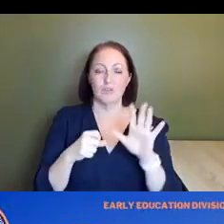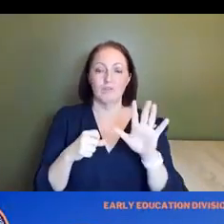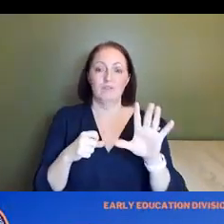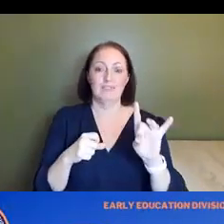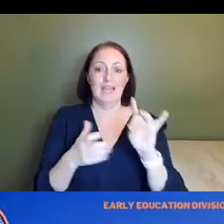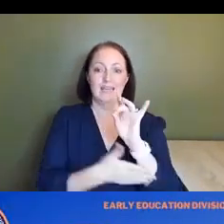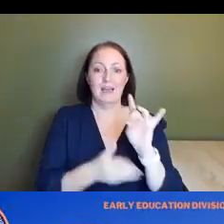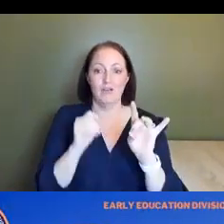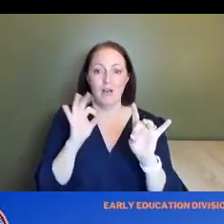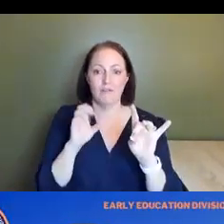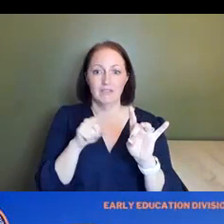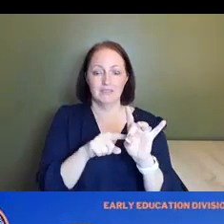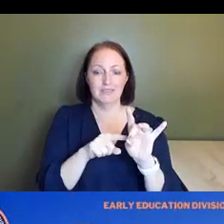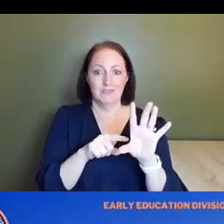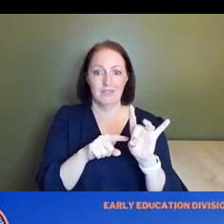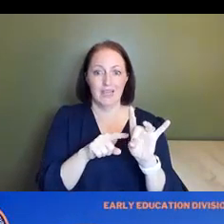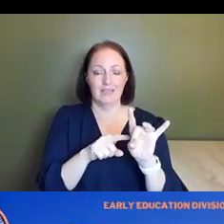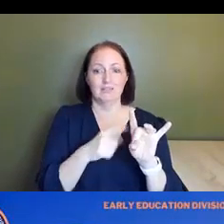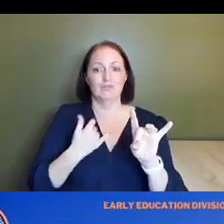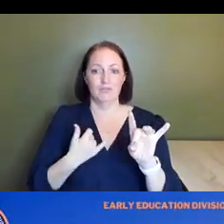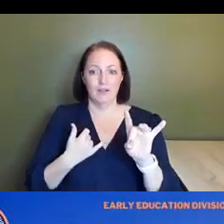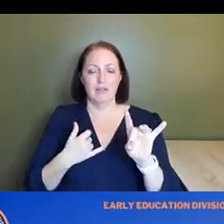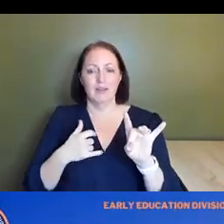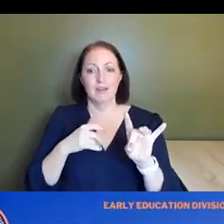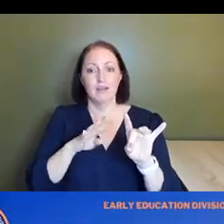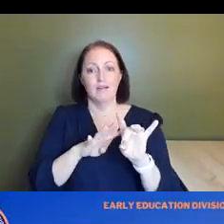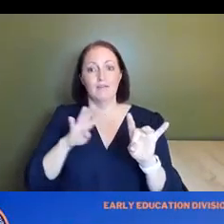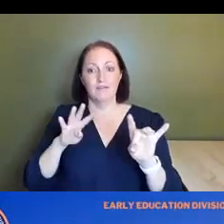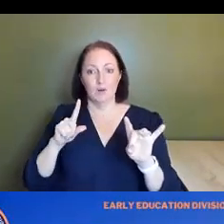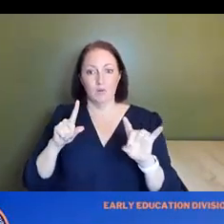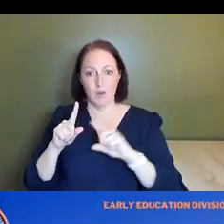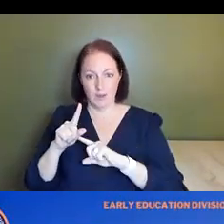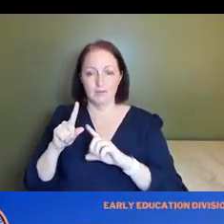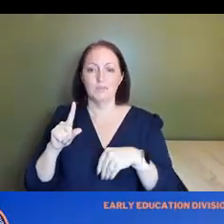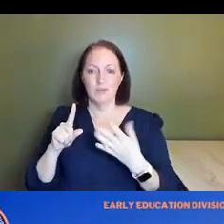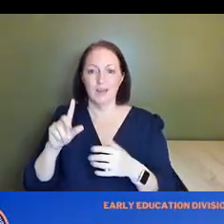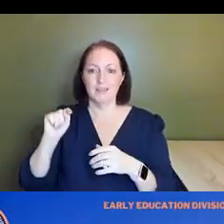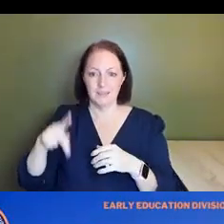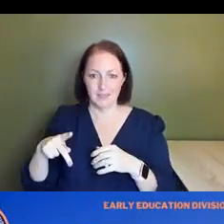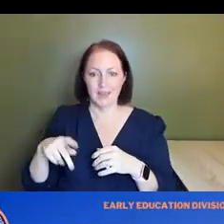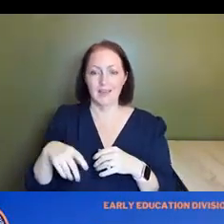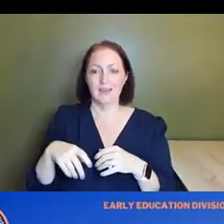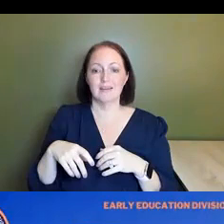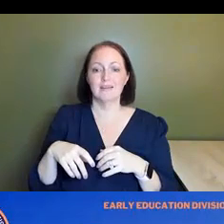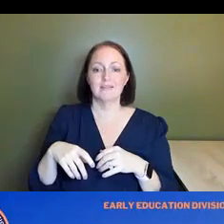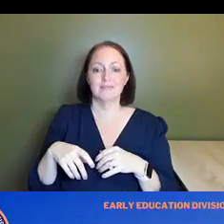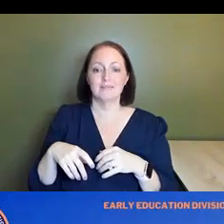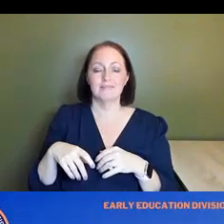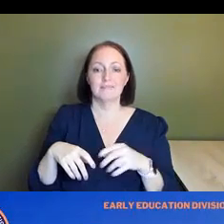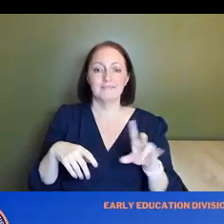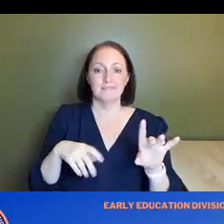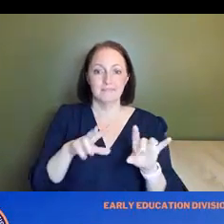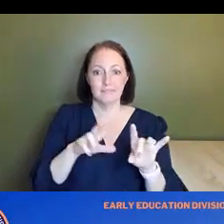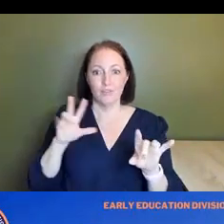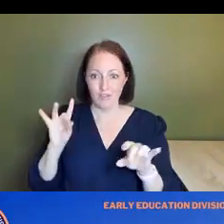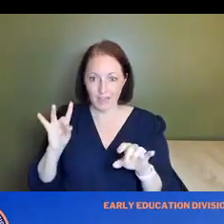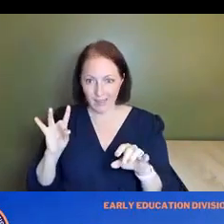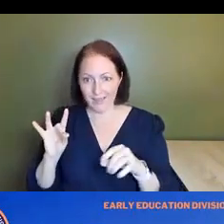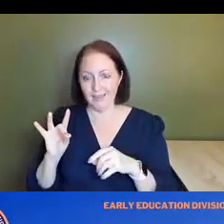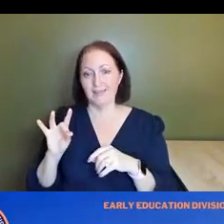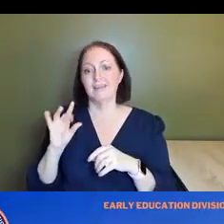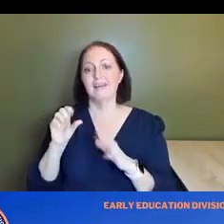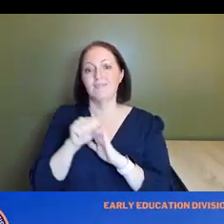of education in the state currently 41 provide TK. 38 of them have State Preschool contracts